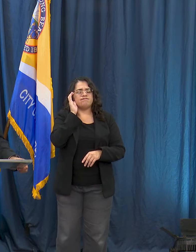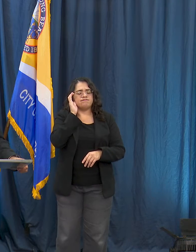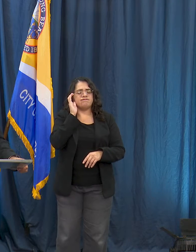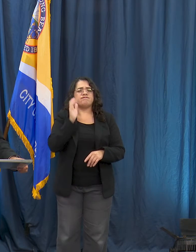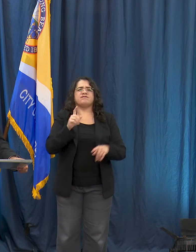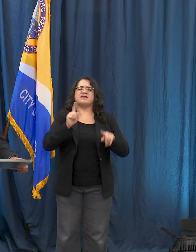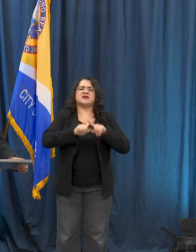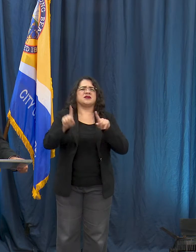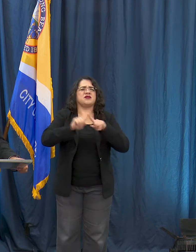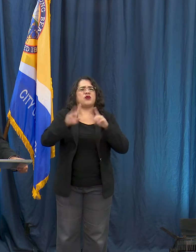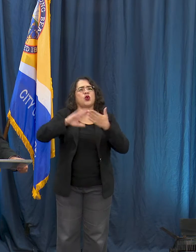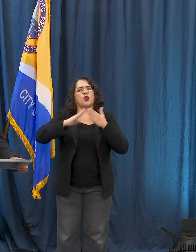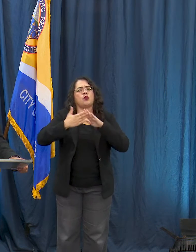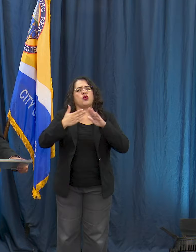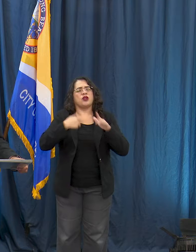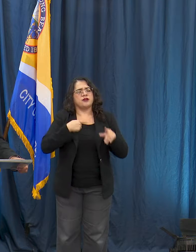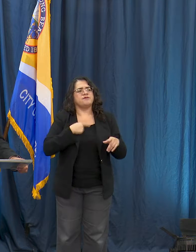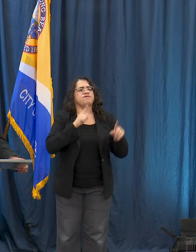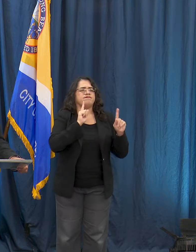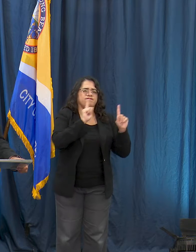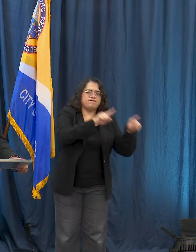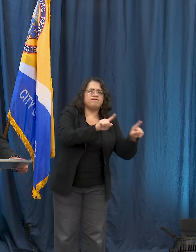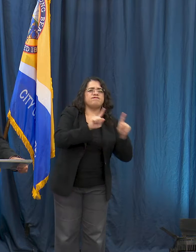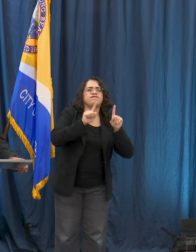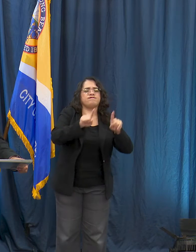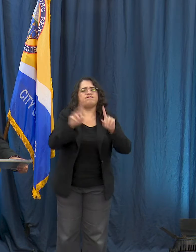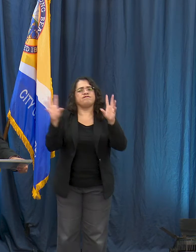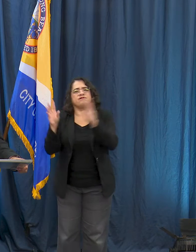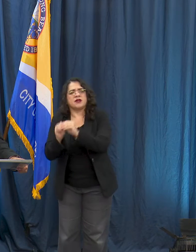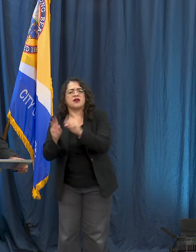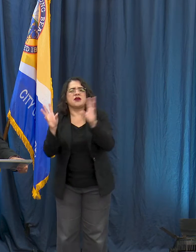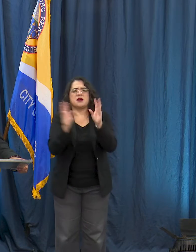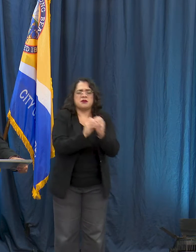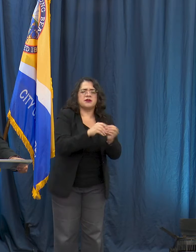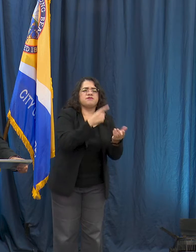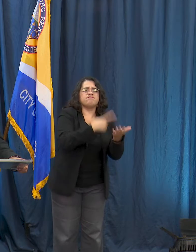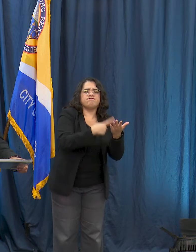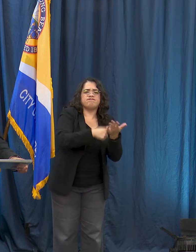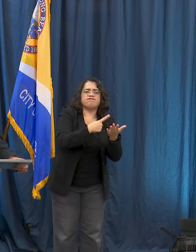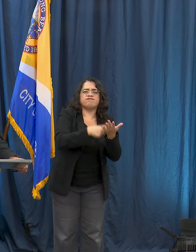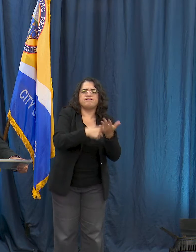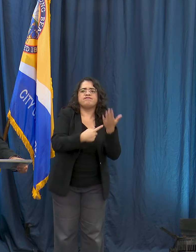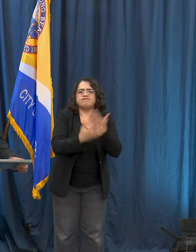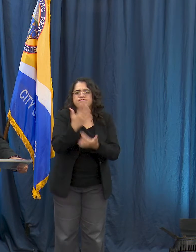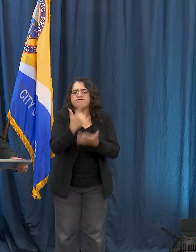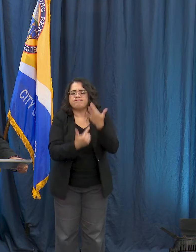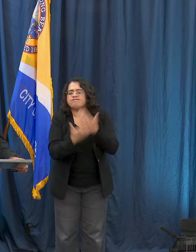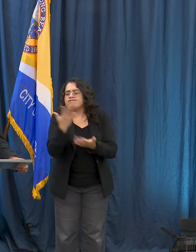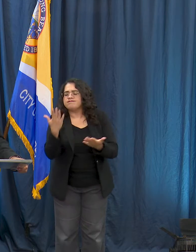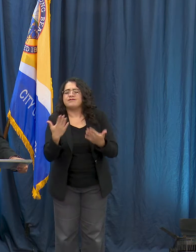community members in the days ahead. So again, to all of them, thank you for standing up and